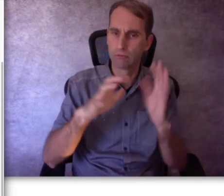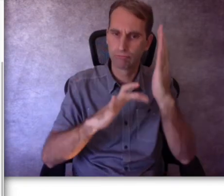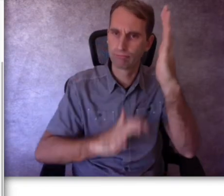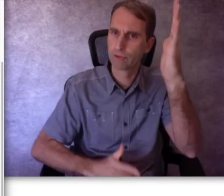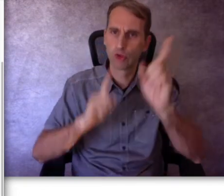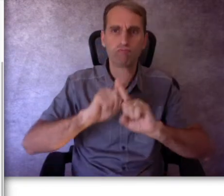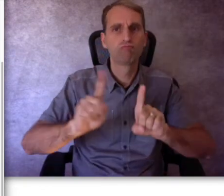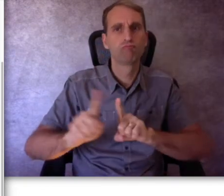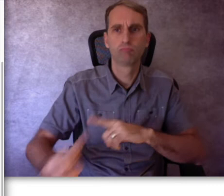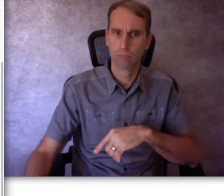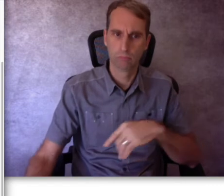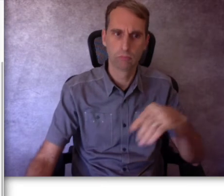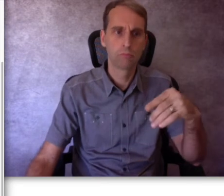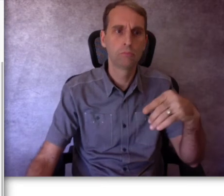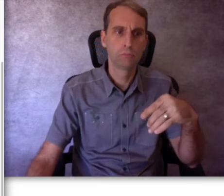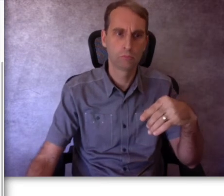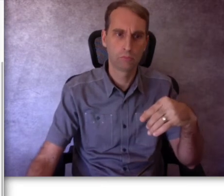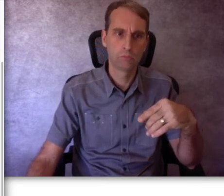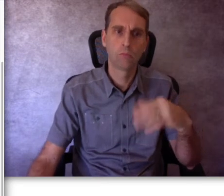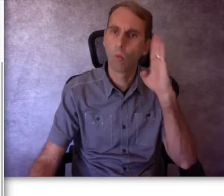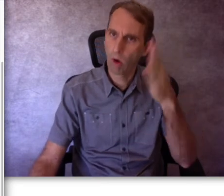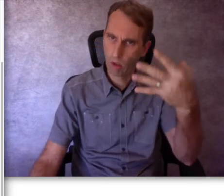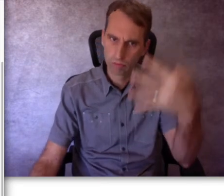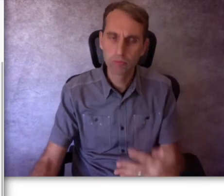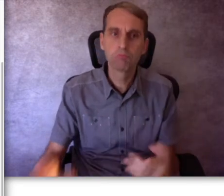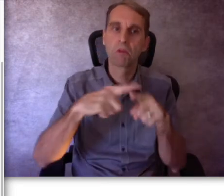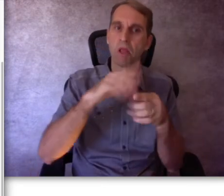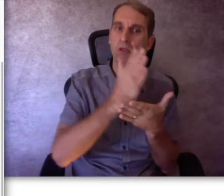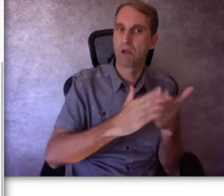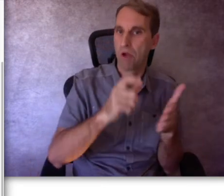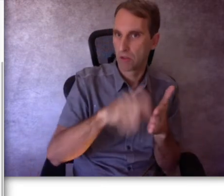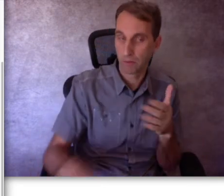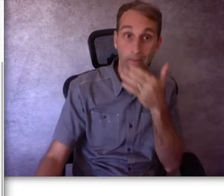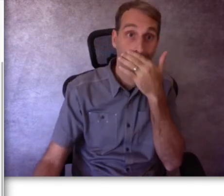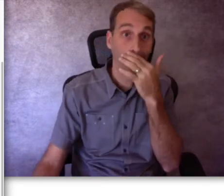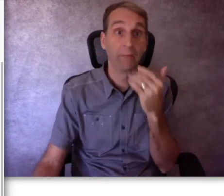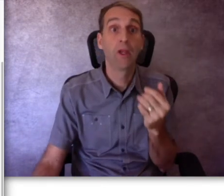like media, references, and such depending on the article’s needs.